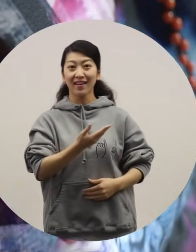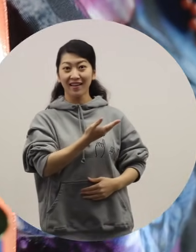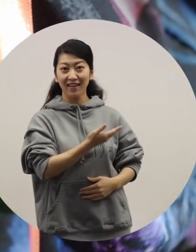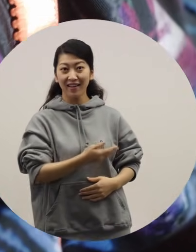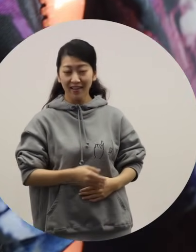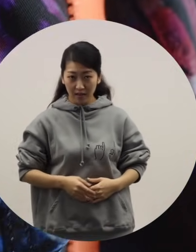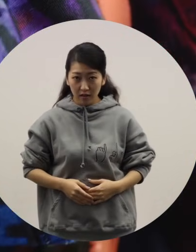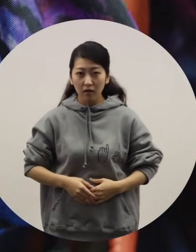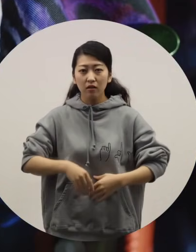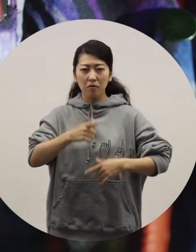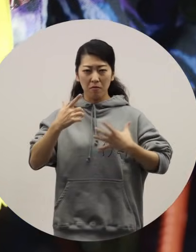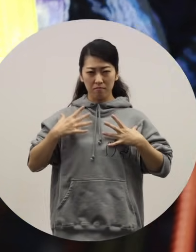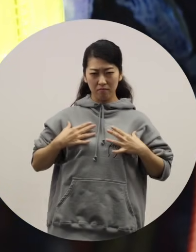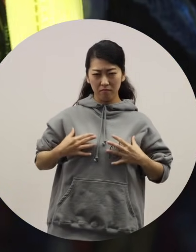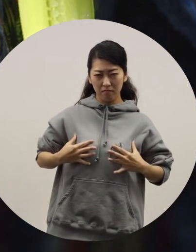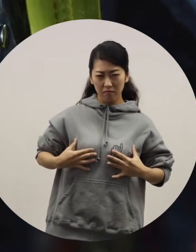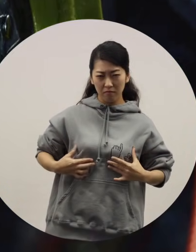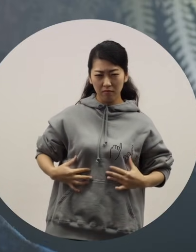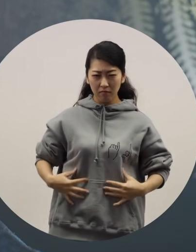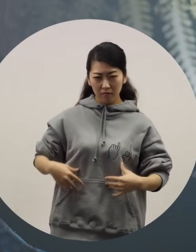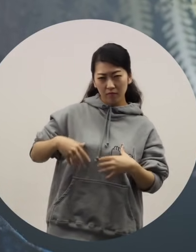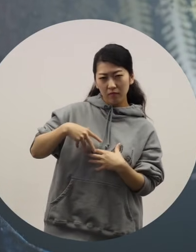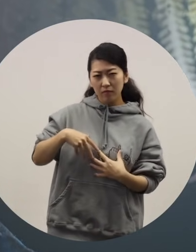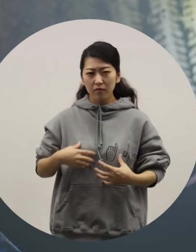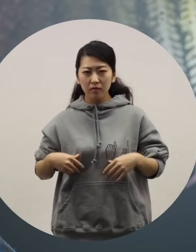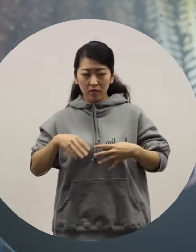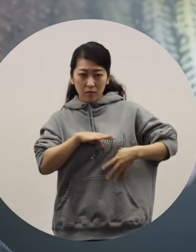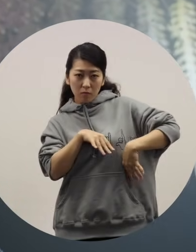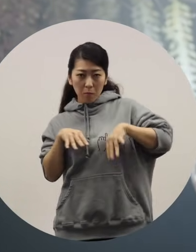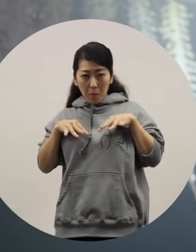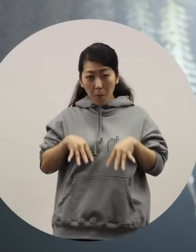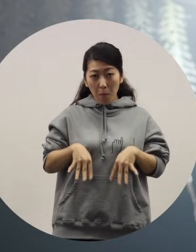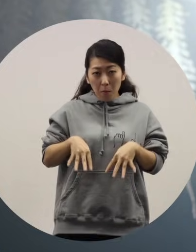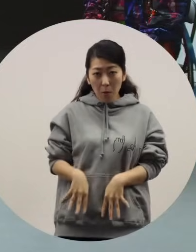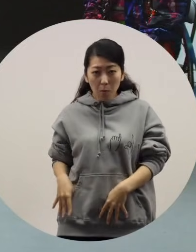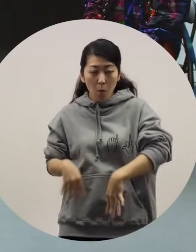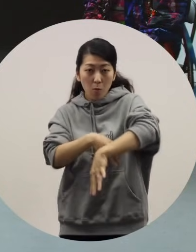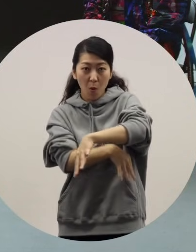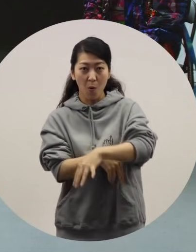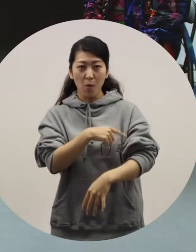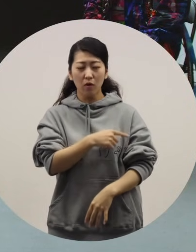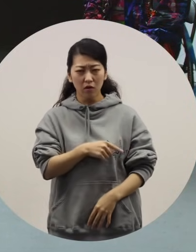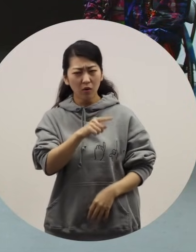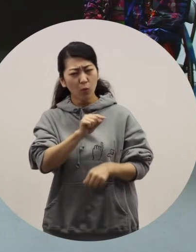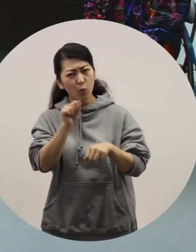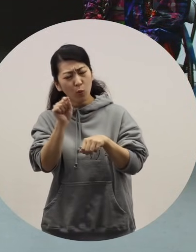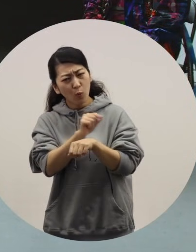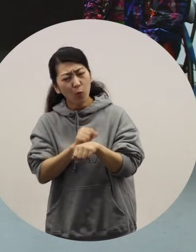And I add various decorations on the jacket with collage. [Ochiai] I have never seen this texture before.